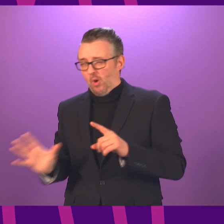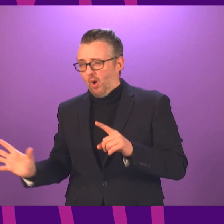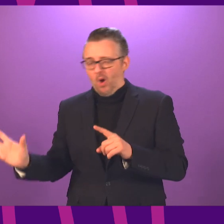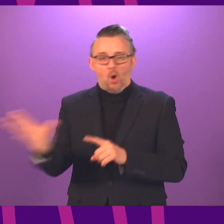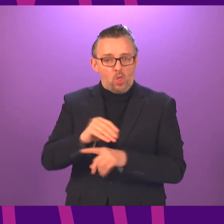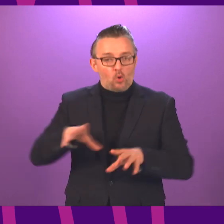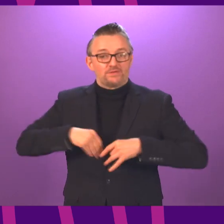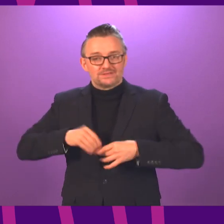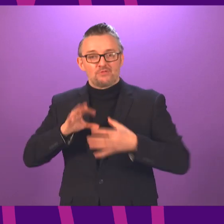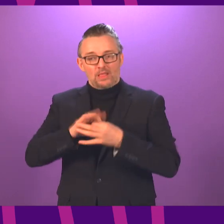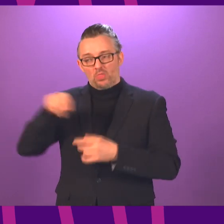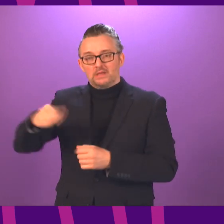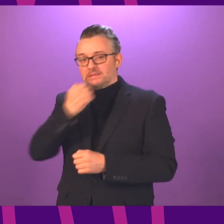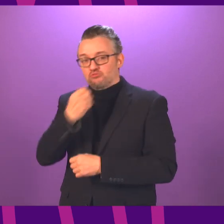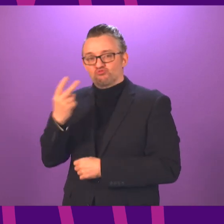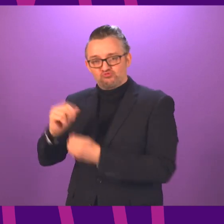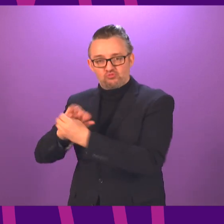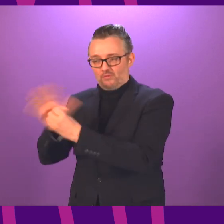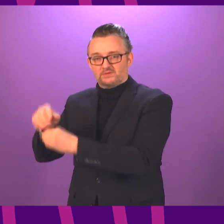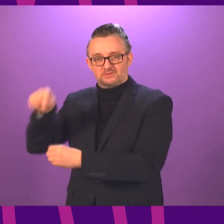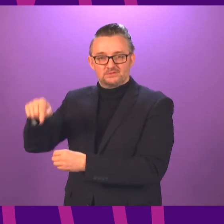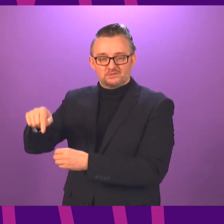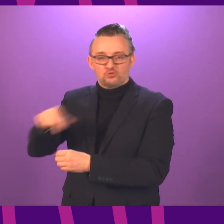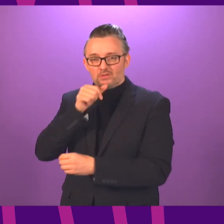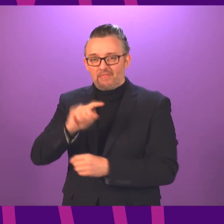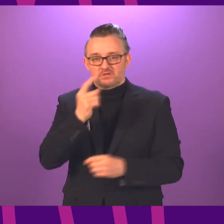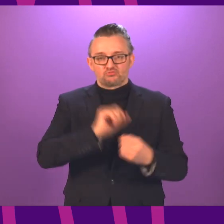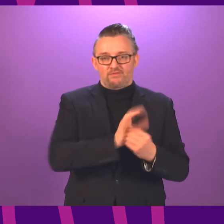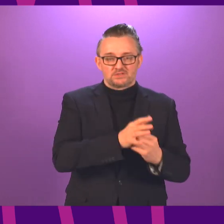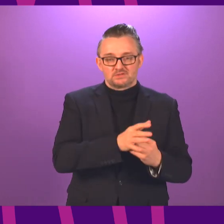means that it is harder to suppress. Therefore although the reproduction number is currently